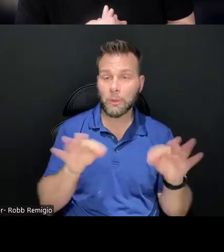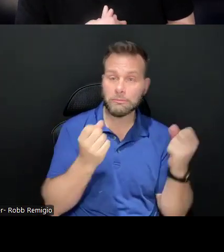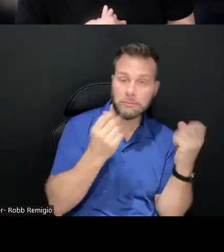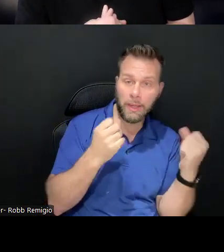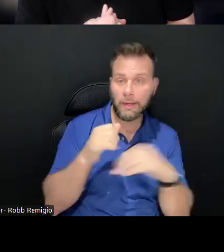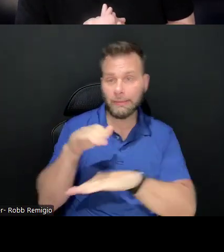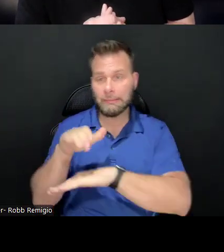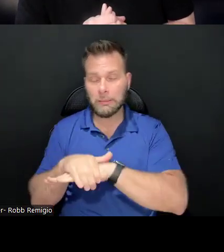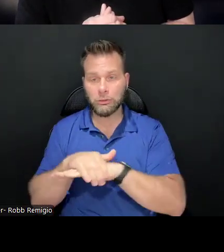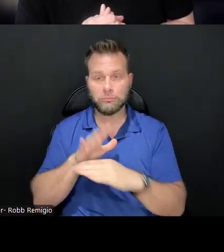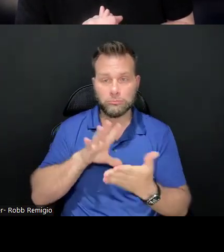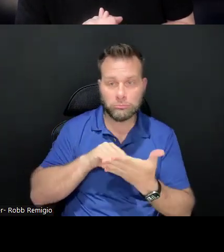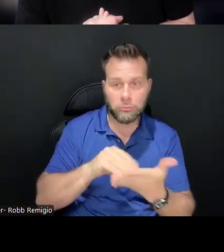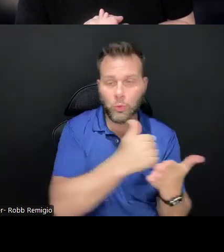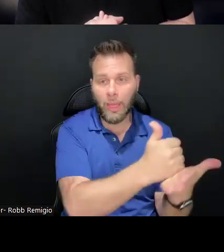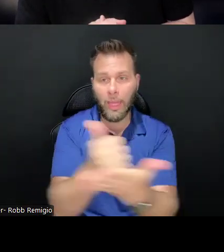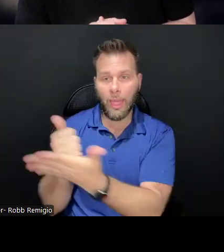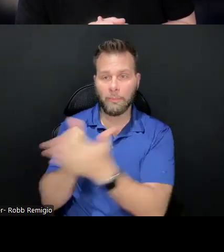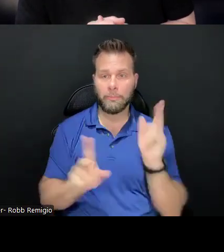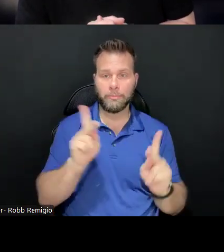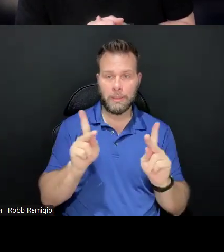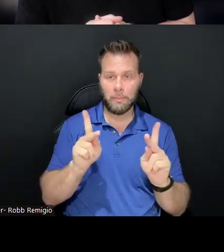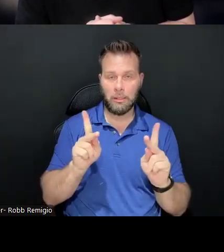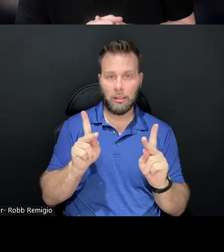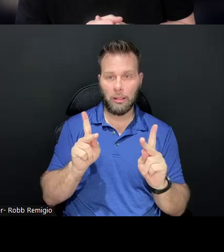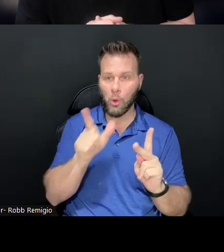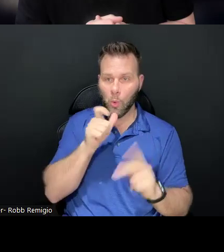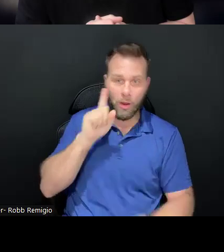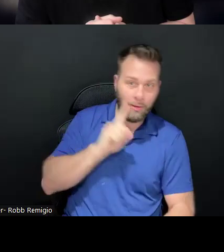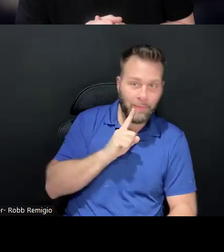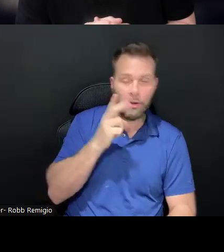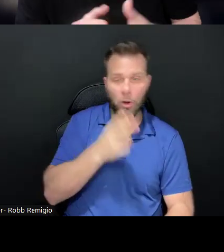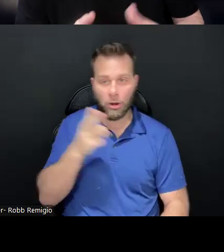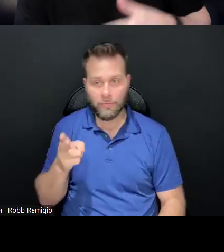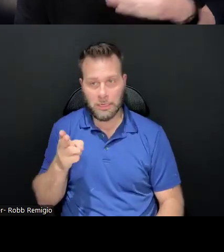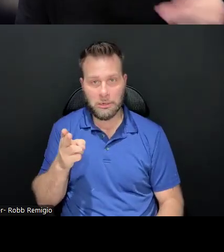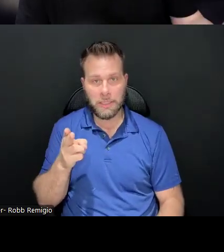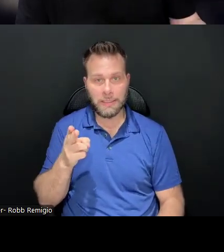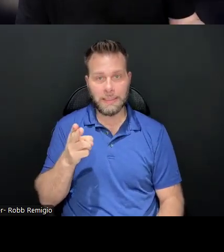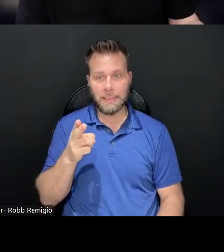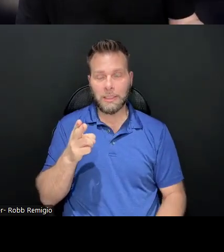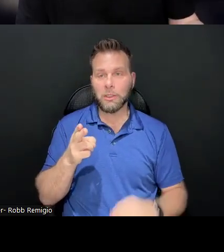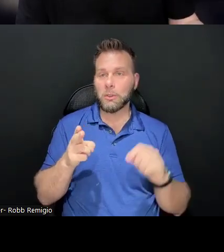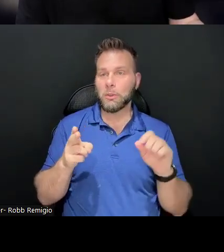who are bilingual in English and American Sign Language, and understand the need of Deaf and Hard of Hearing people who are